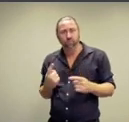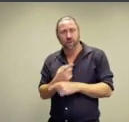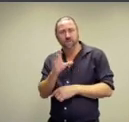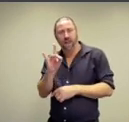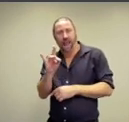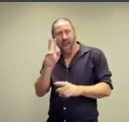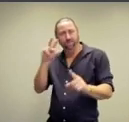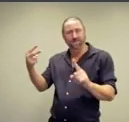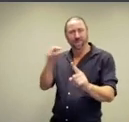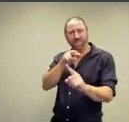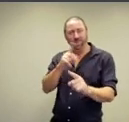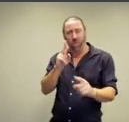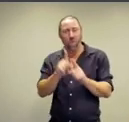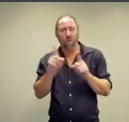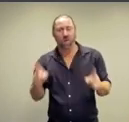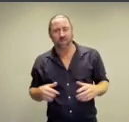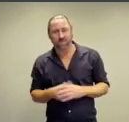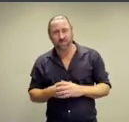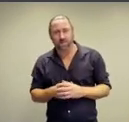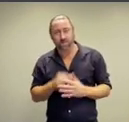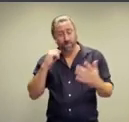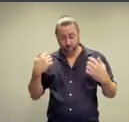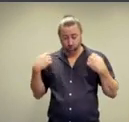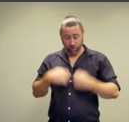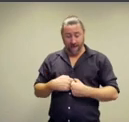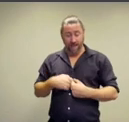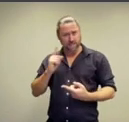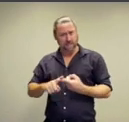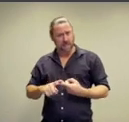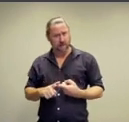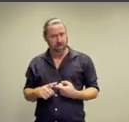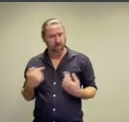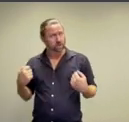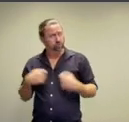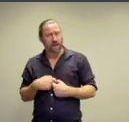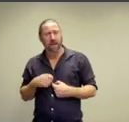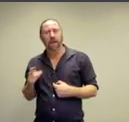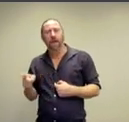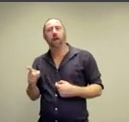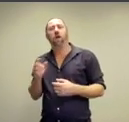the time. Whilst they are still playing on the rigid coded masculinity of the jacket,